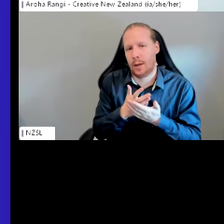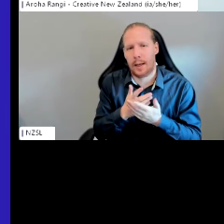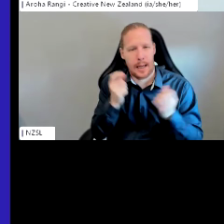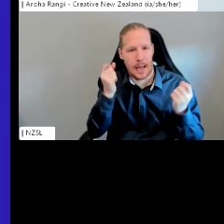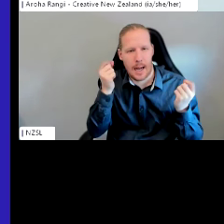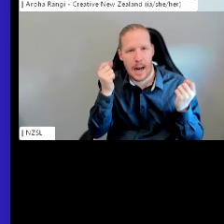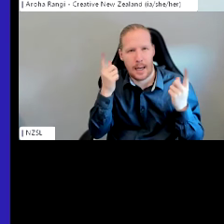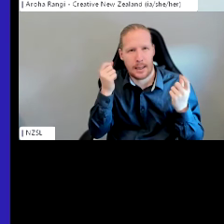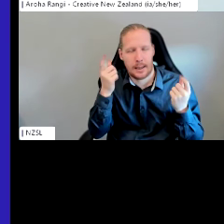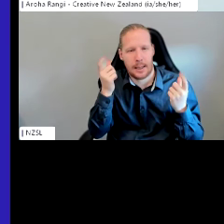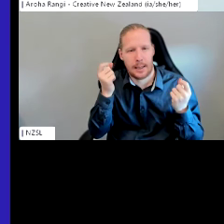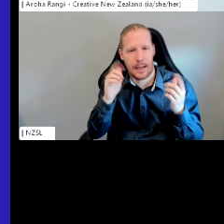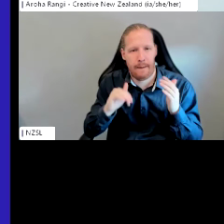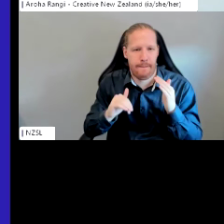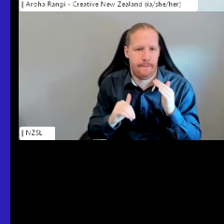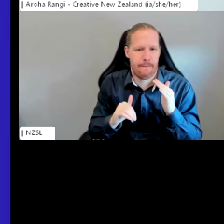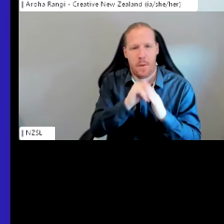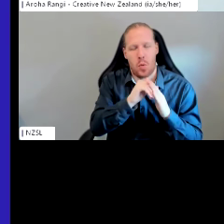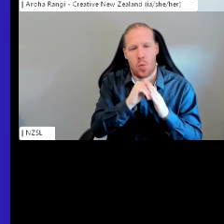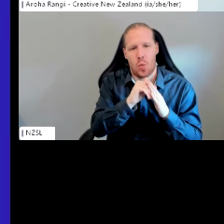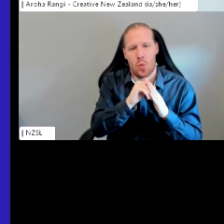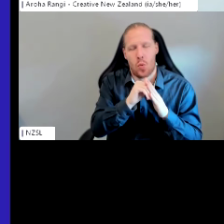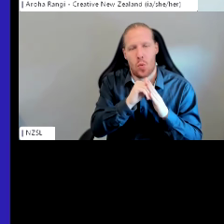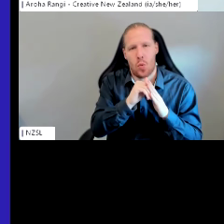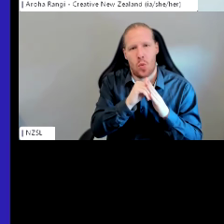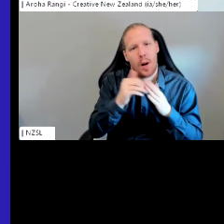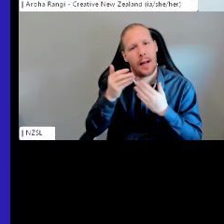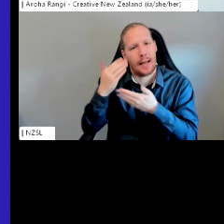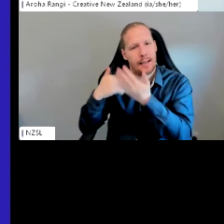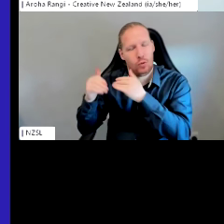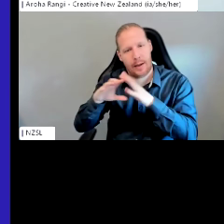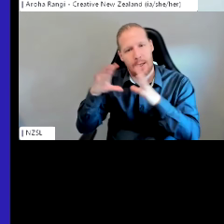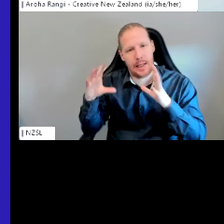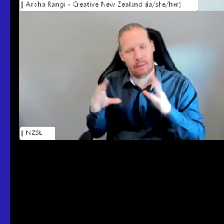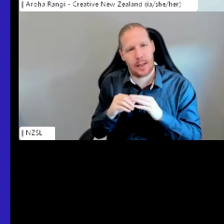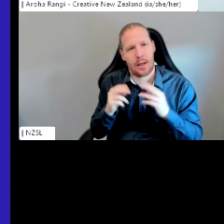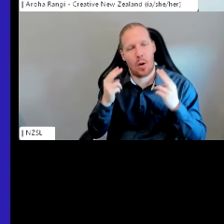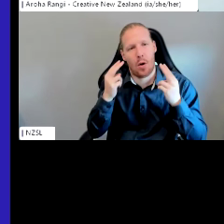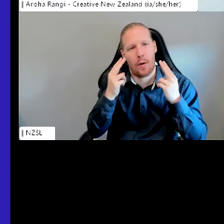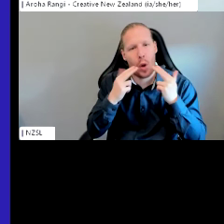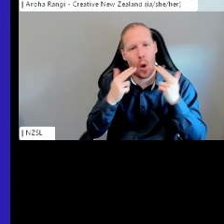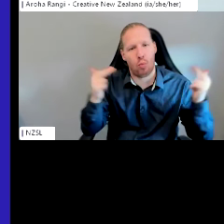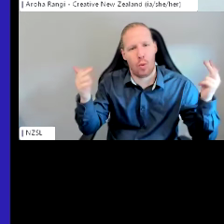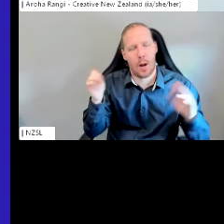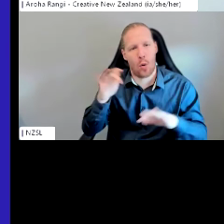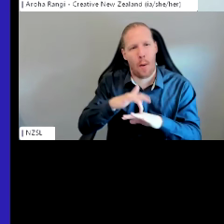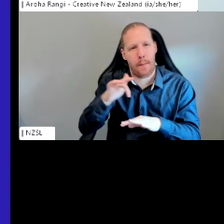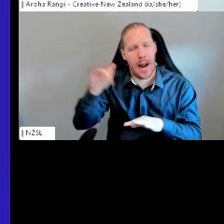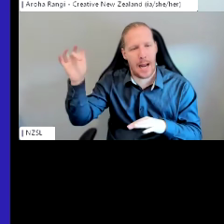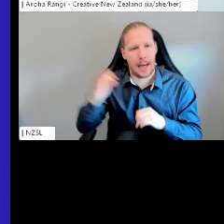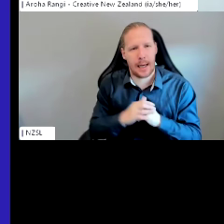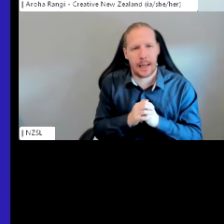you know, other than Nessandorma. Um I don't think that's what it is. I think it's the entire idea of